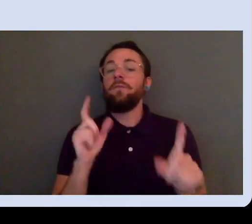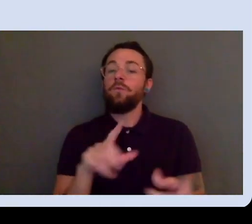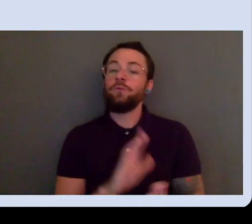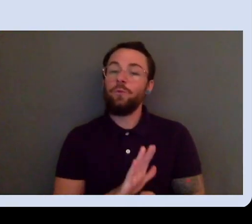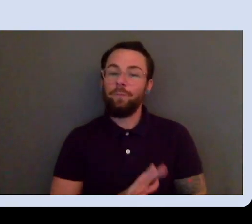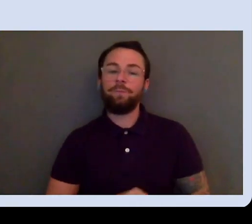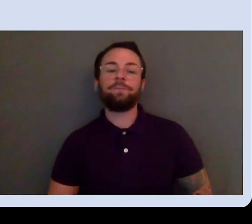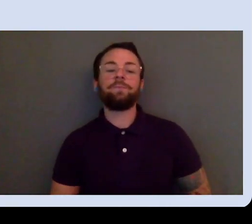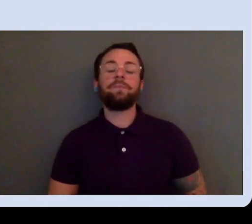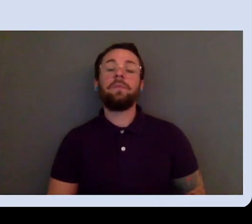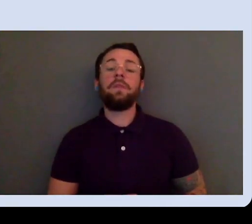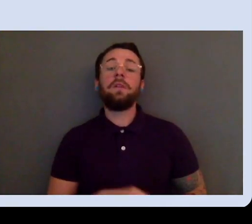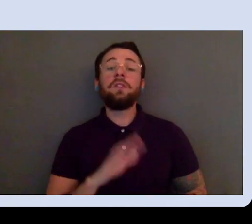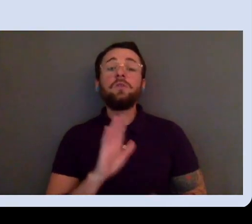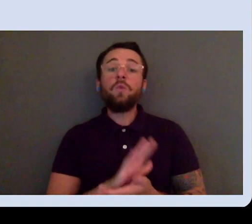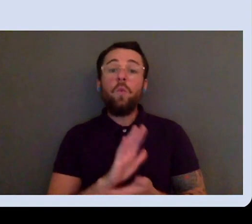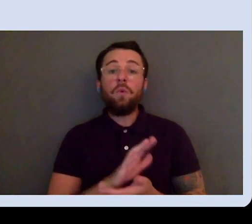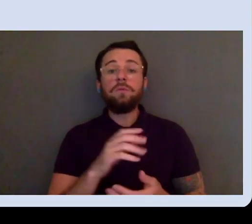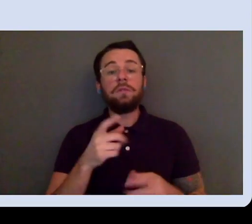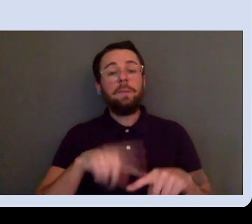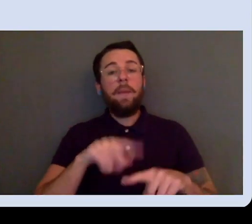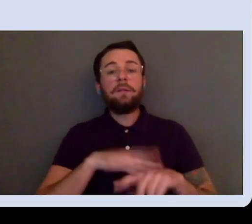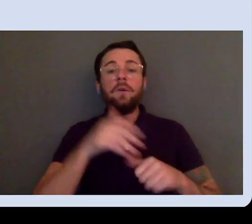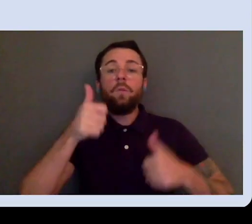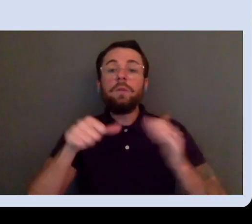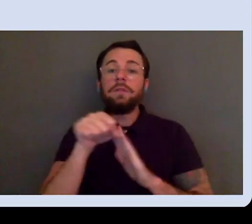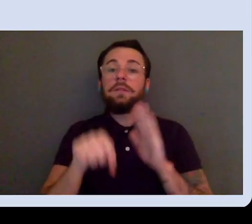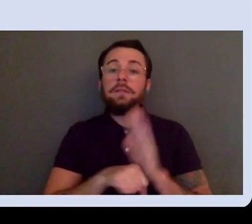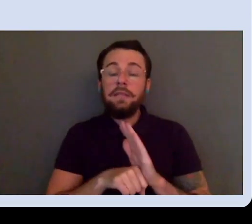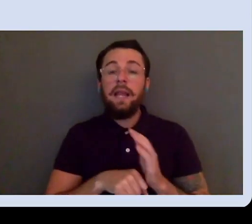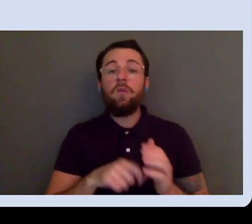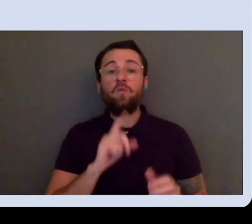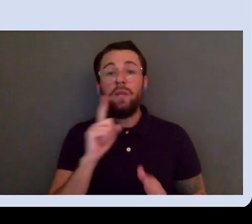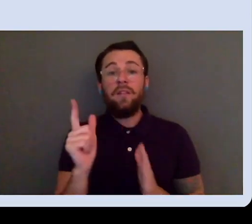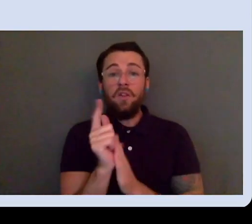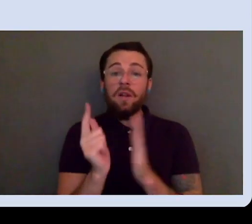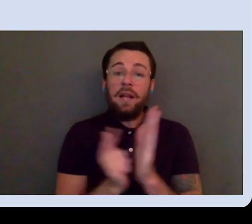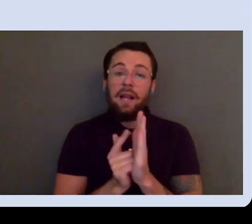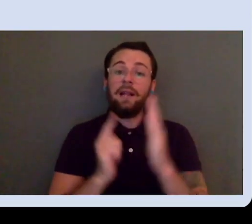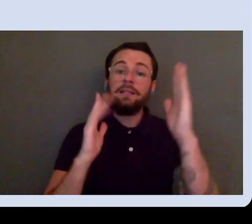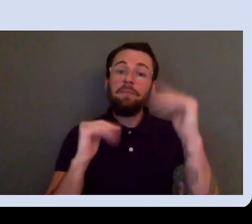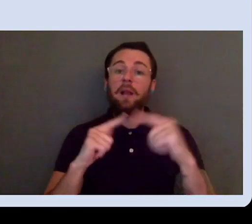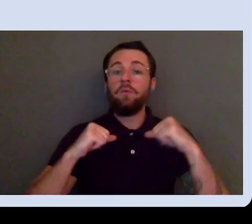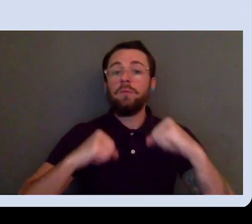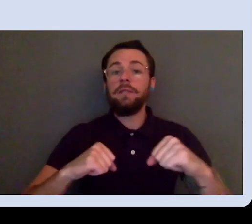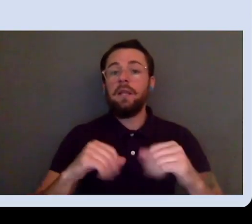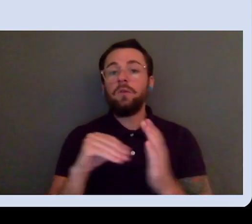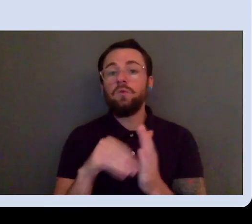Continue providing a positive learning environment and students will feel safe at your school.